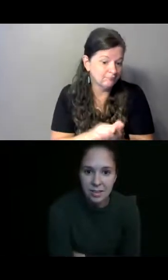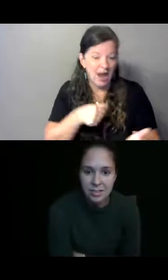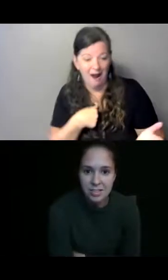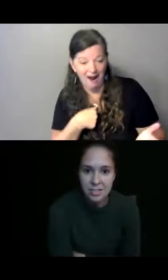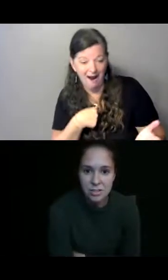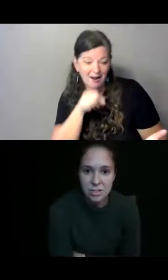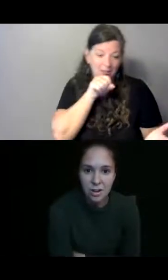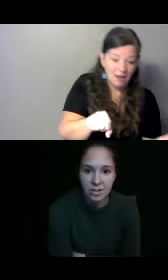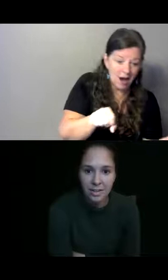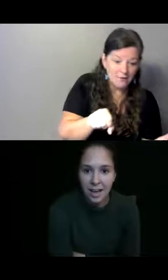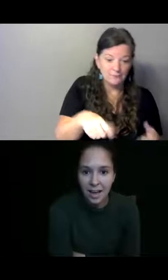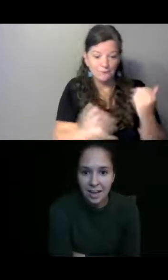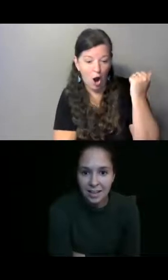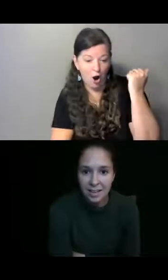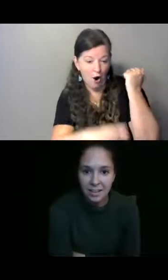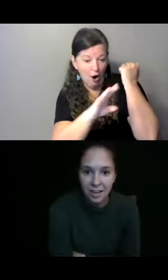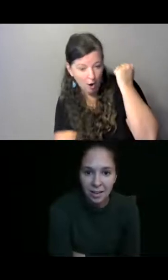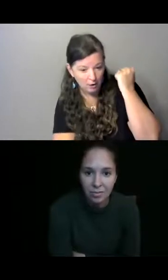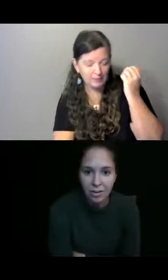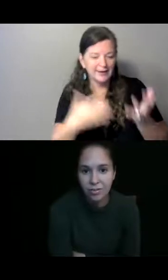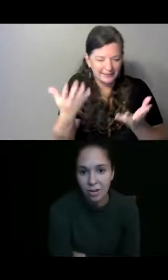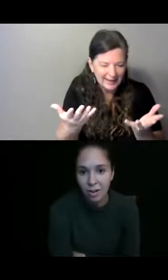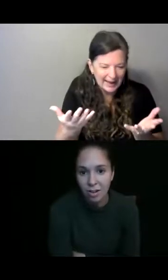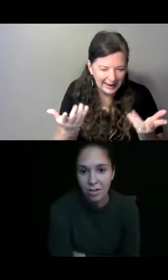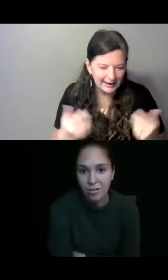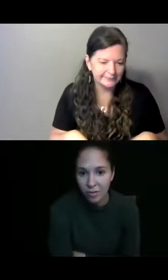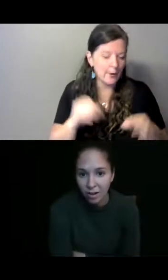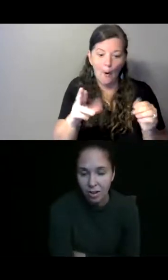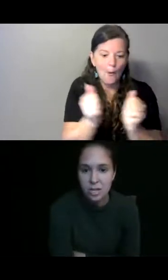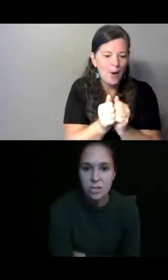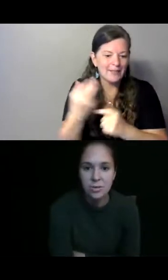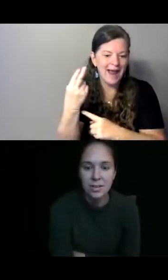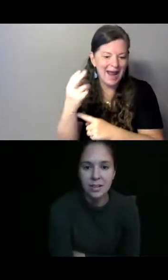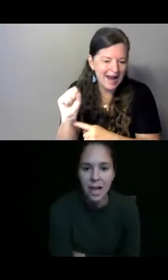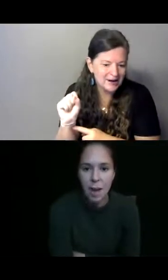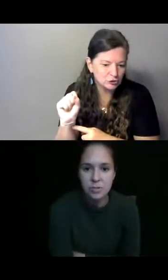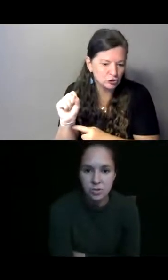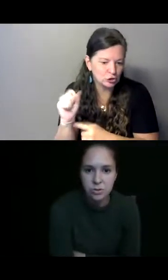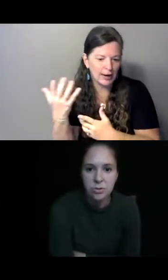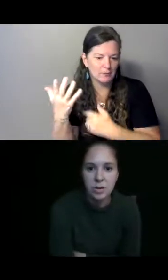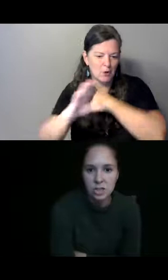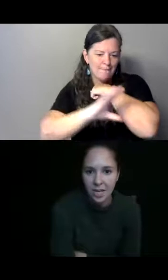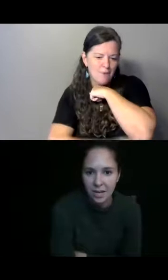there's a, there's a song like I love fall, fall, so you can clap to a chant.